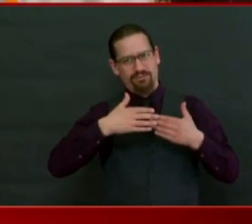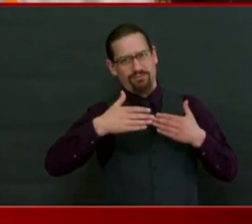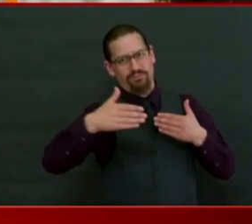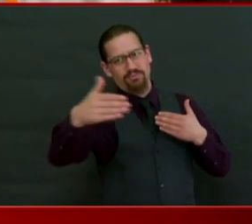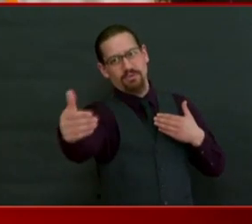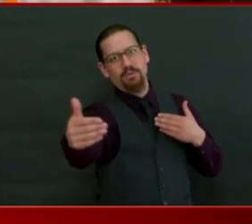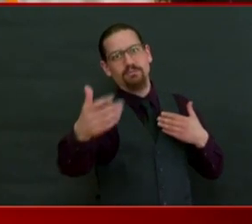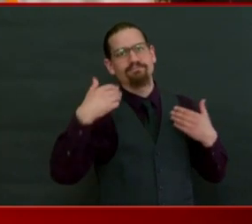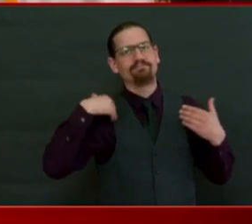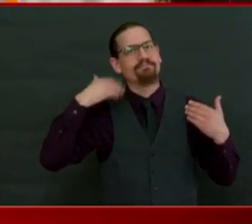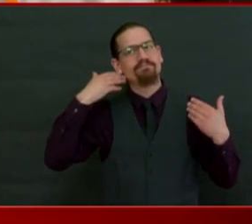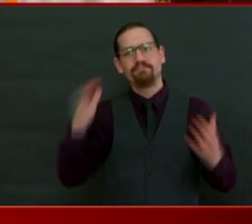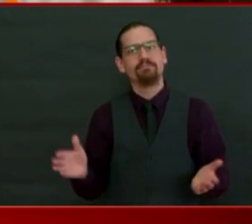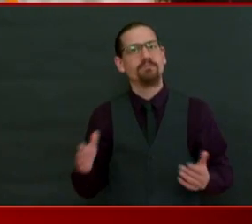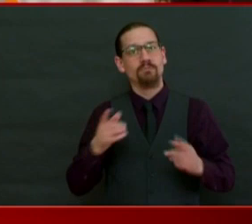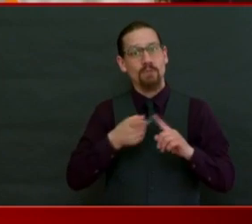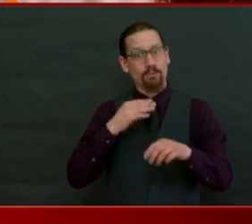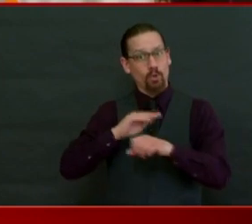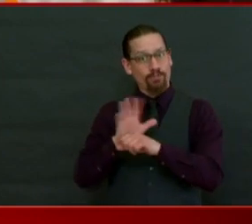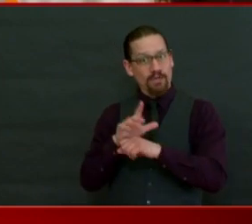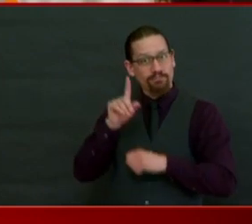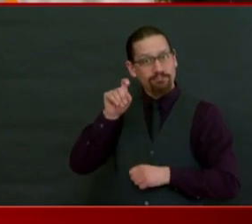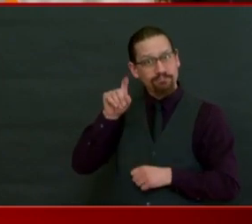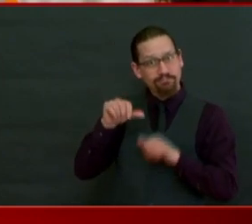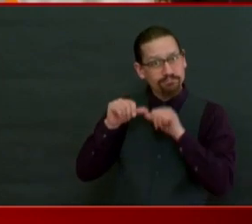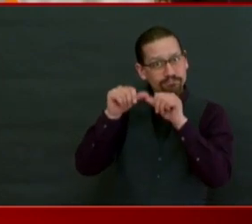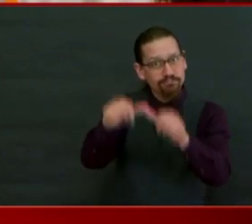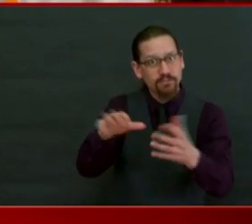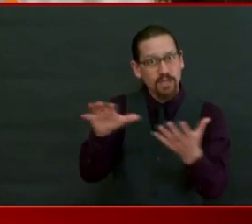WE ARE CONTINUING TO LEARN MORE ABOUT WHETHER OR NOT THERE ARE ANY LONG-TERM EFFECTS FROM